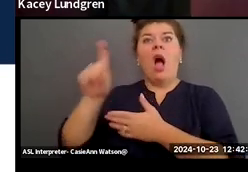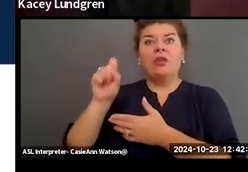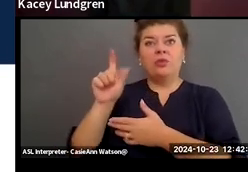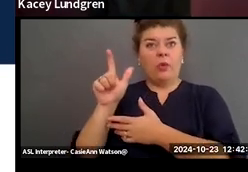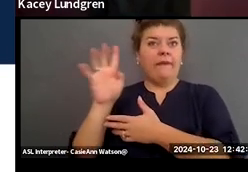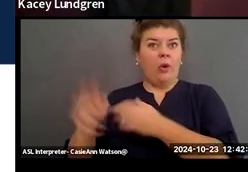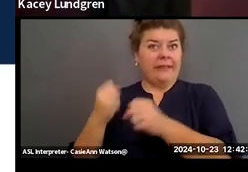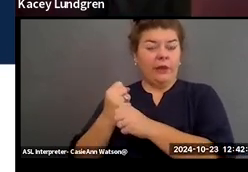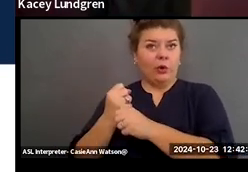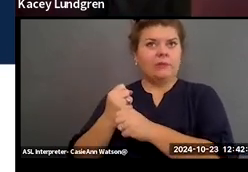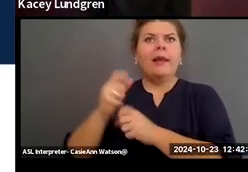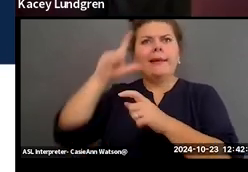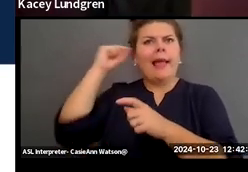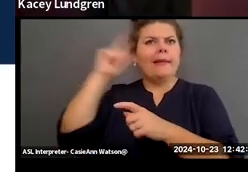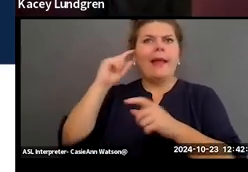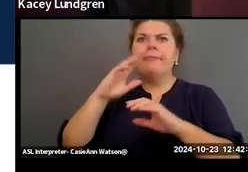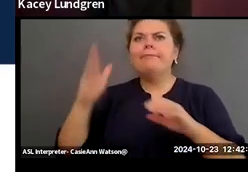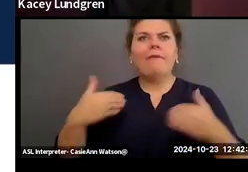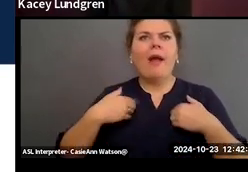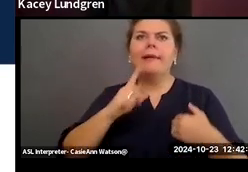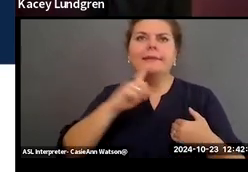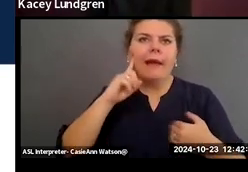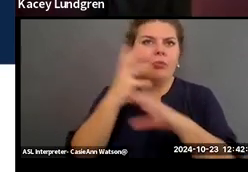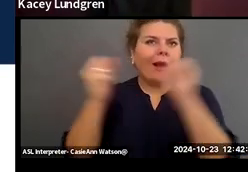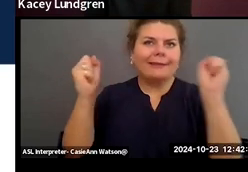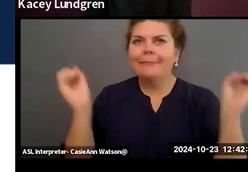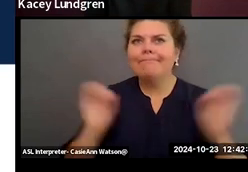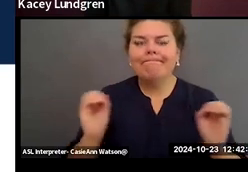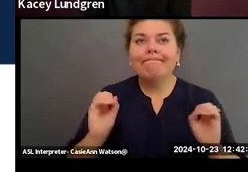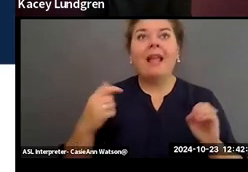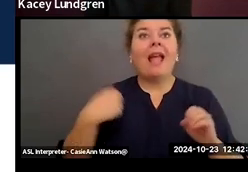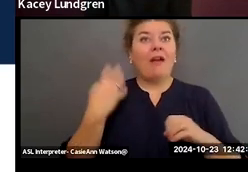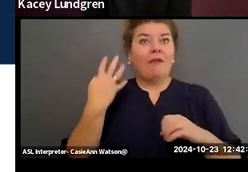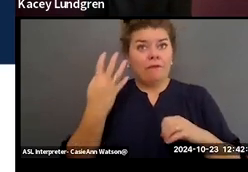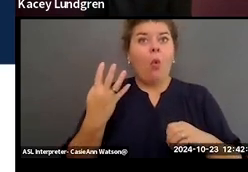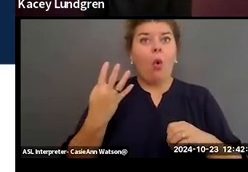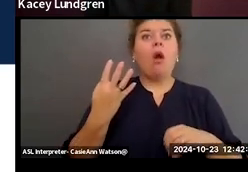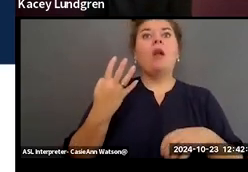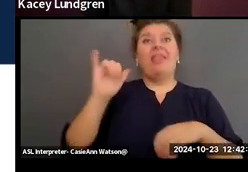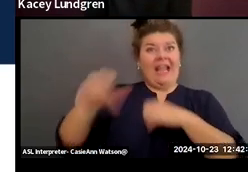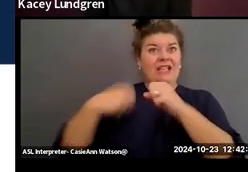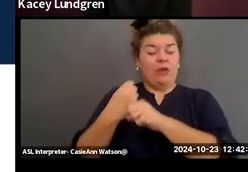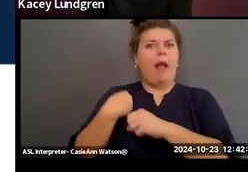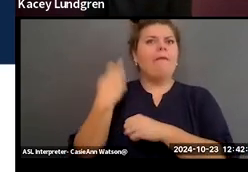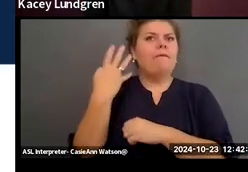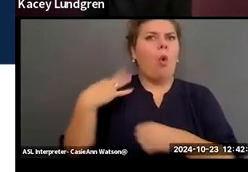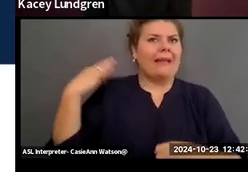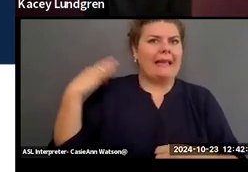Gallaudet had never had a deaf president. There were four presidential candidates that year. Three of them were deaf.